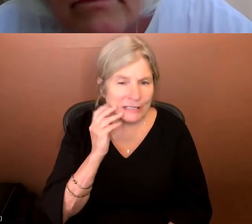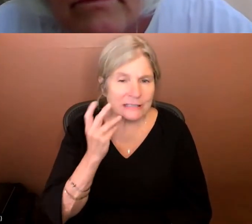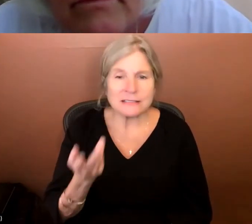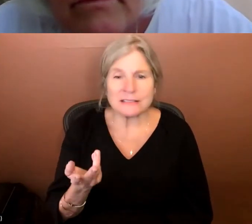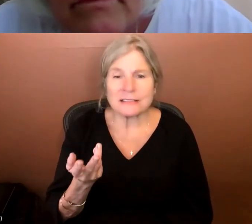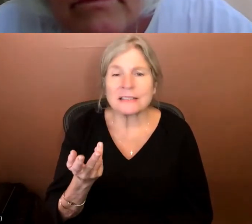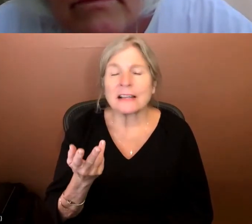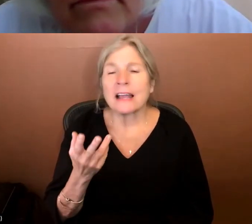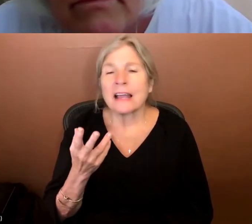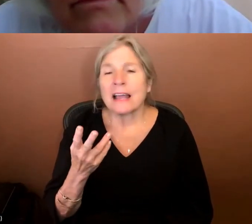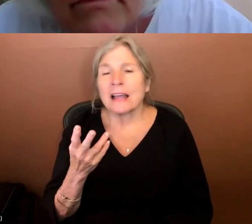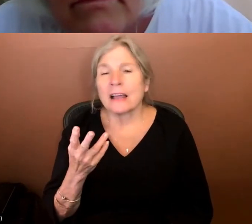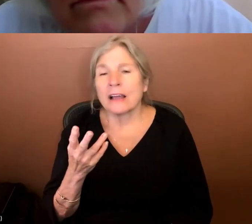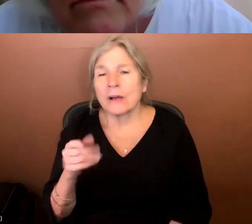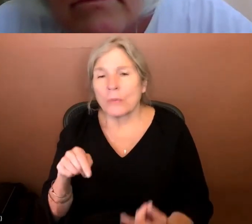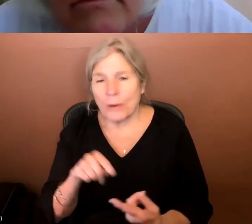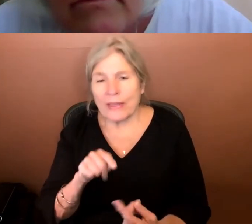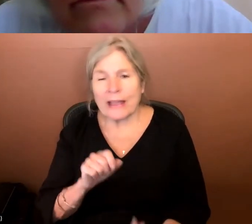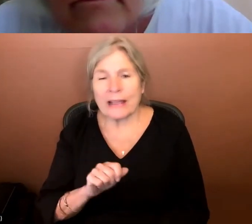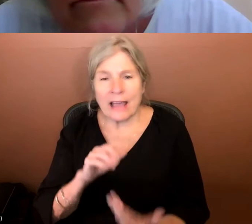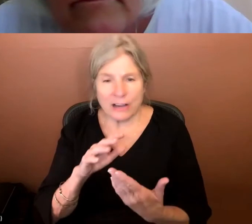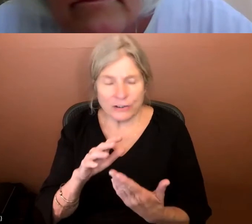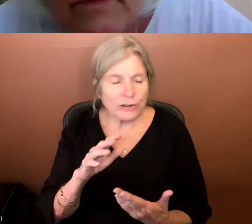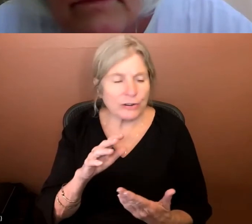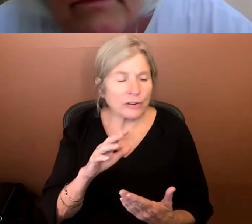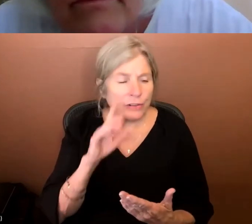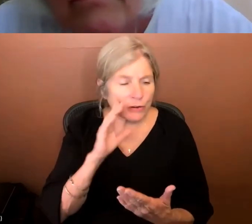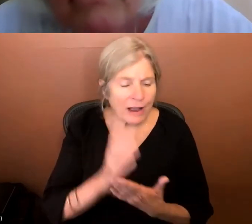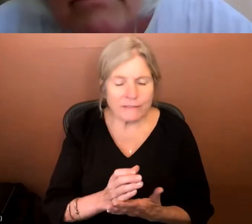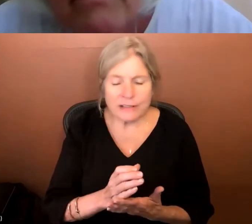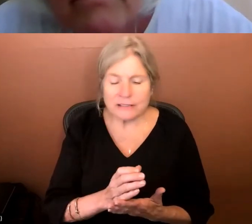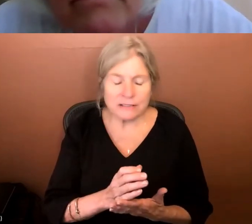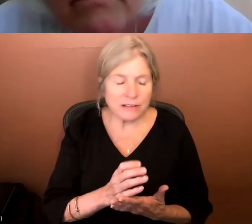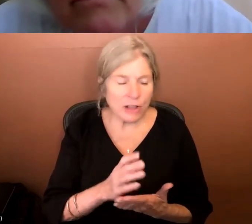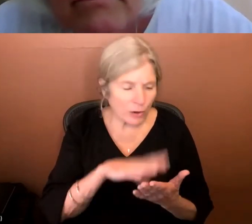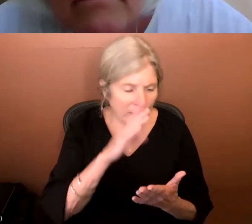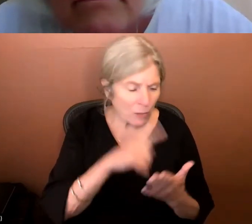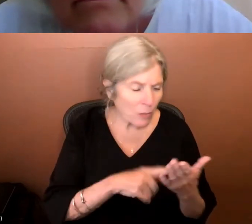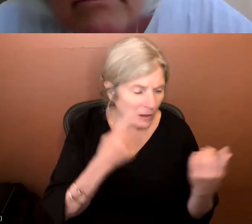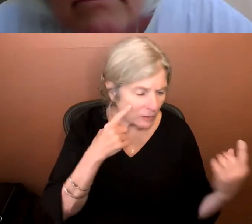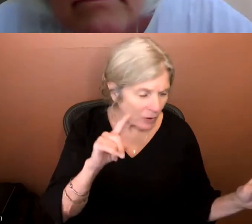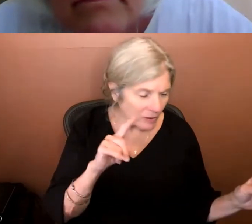encountering the graphics and learning what works and what doesn't and using as a